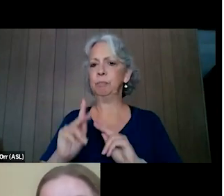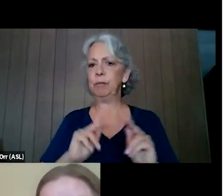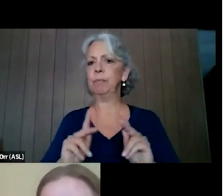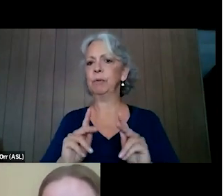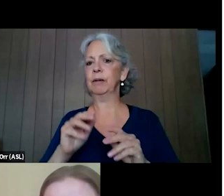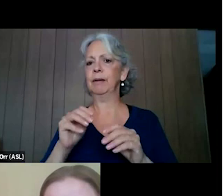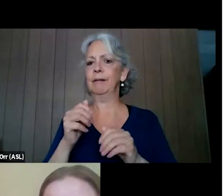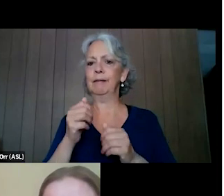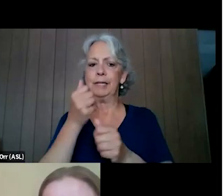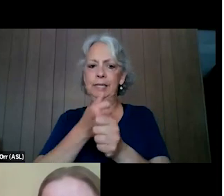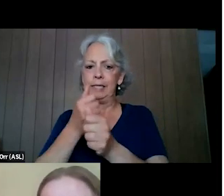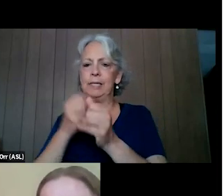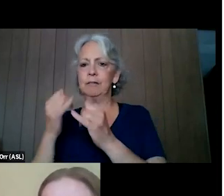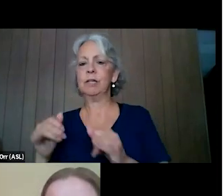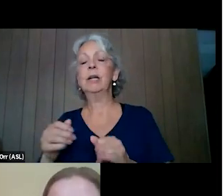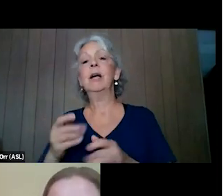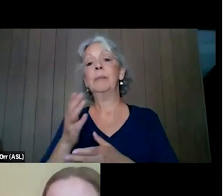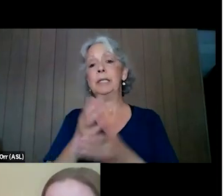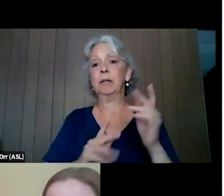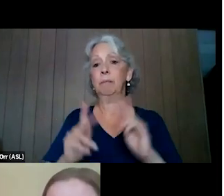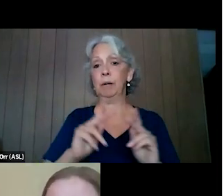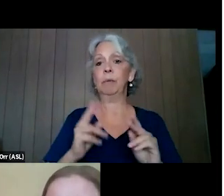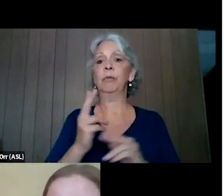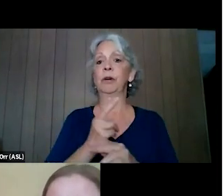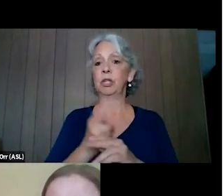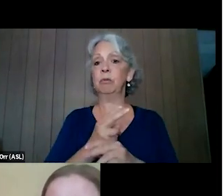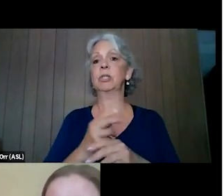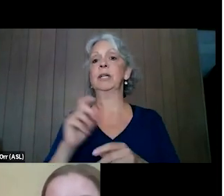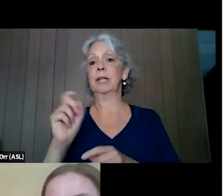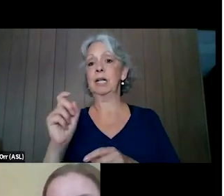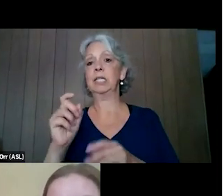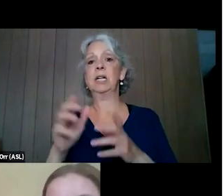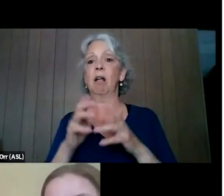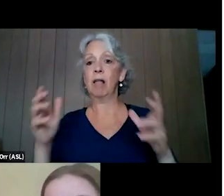that are using extensively that I work with that have actually never had a xylazine-related wound. And there are also people